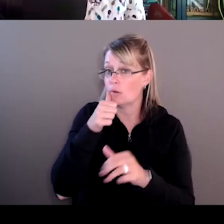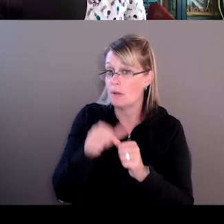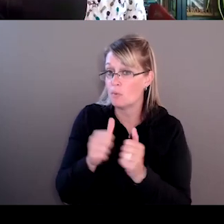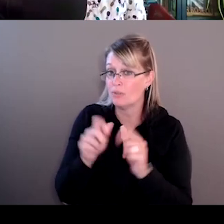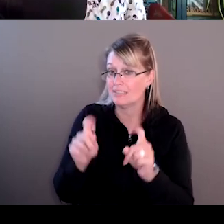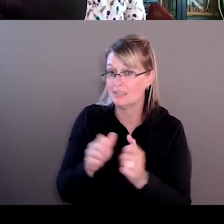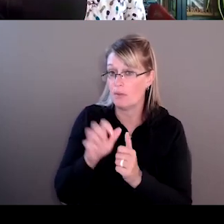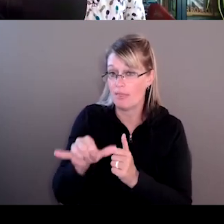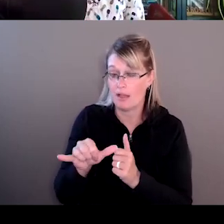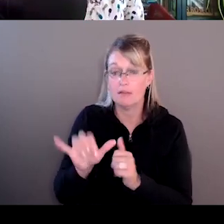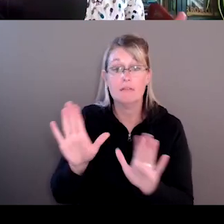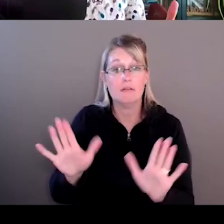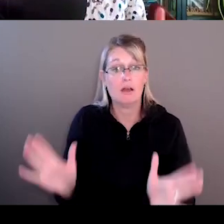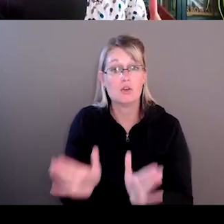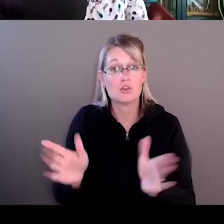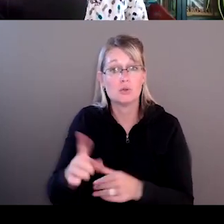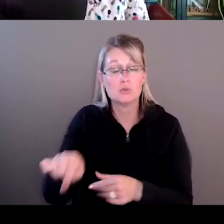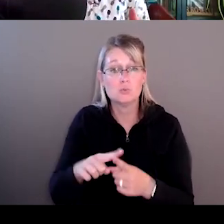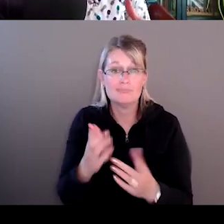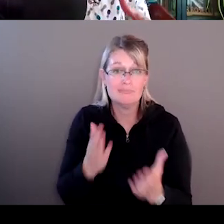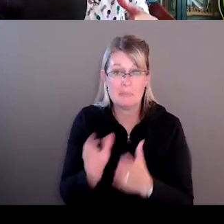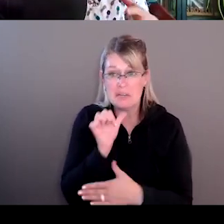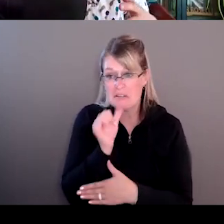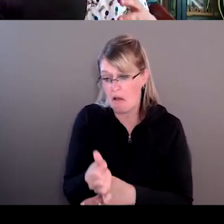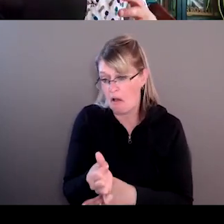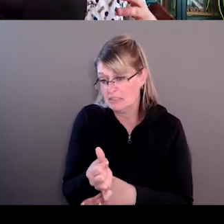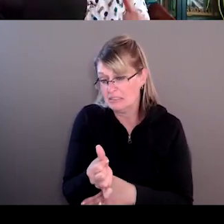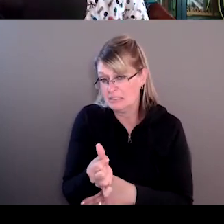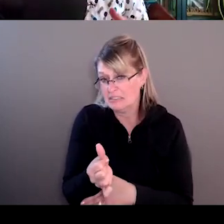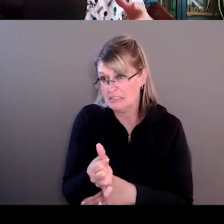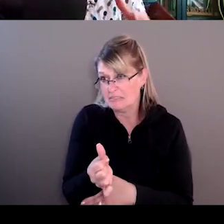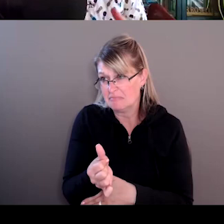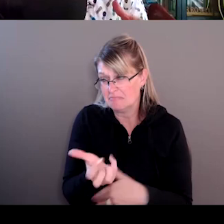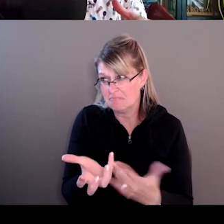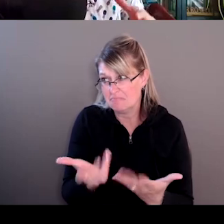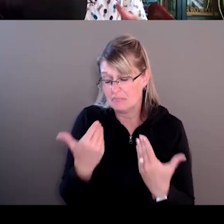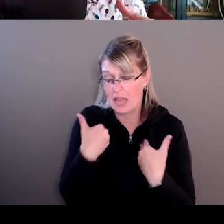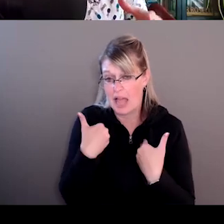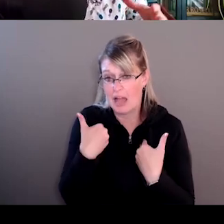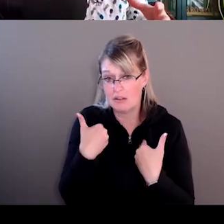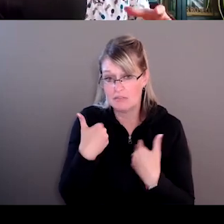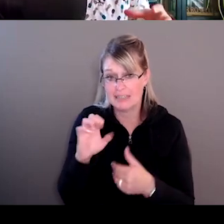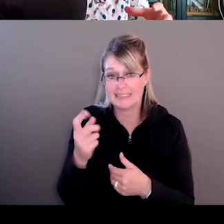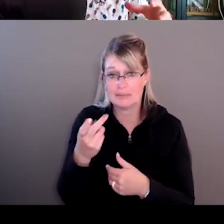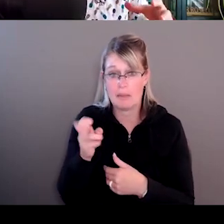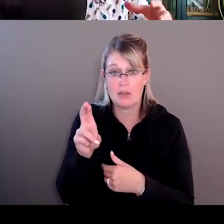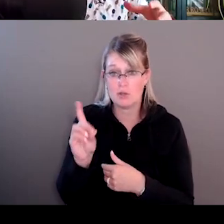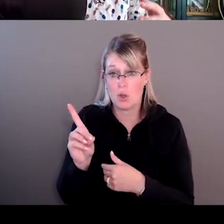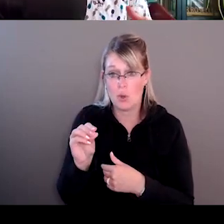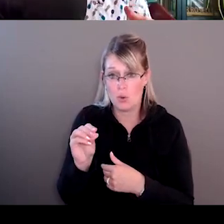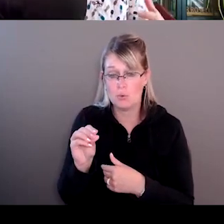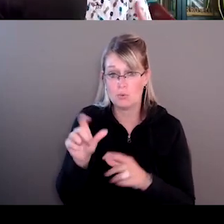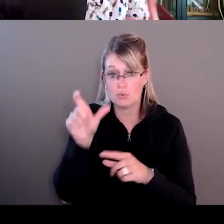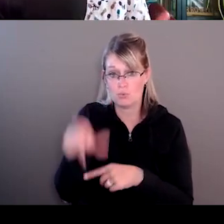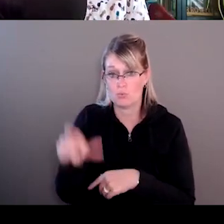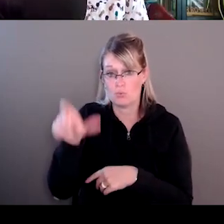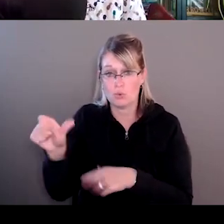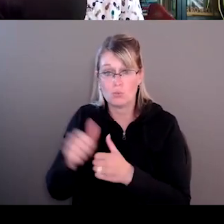Broadly, I encourage you to maybe not have expando rows with content or structure that does not match